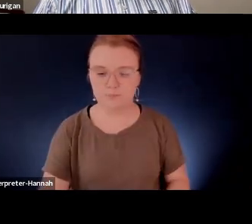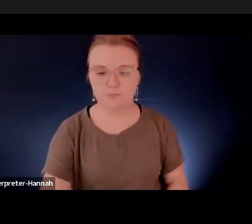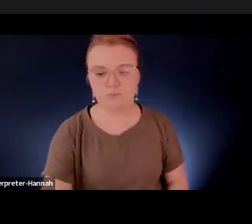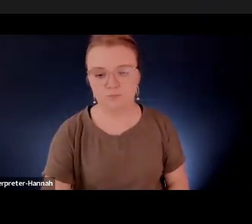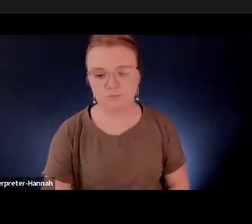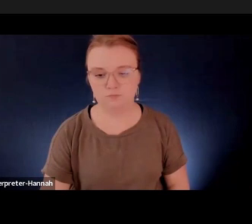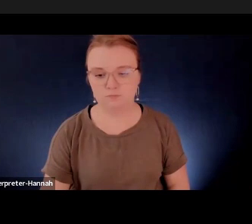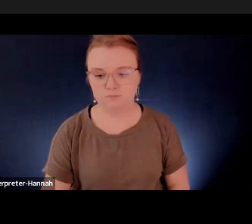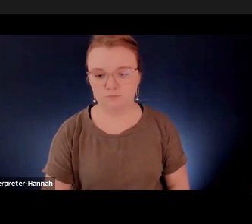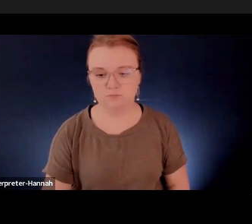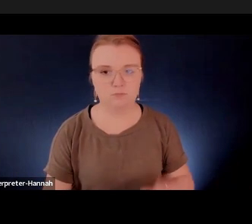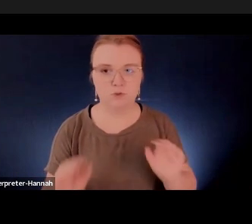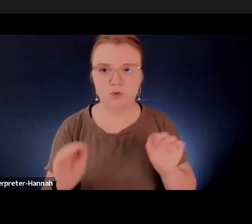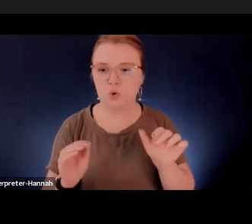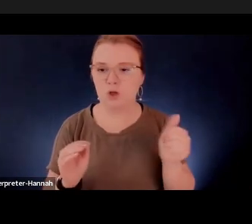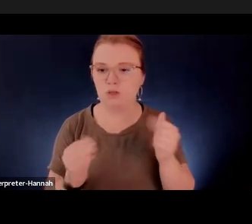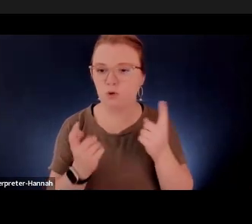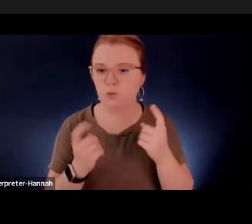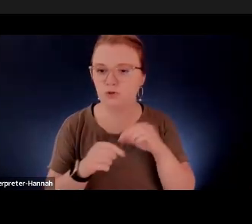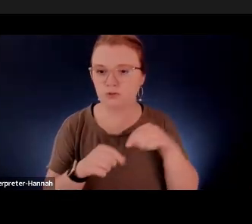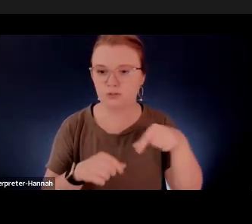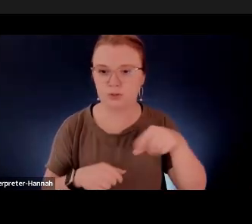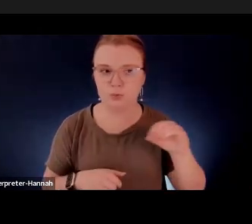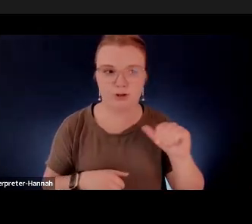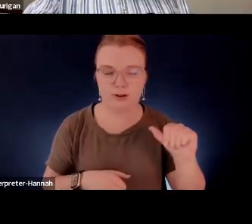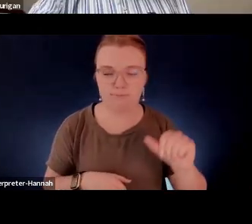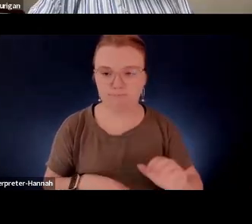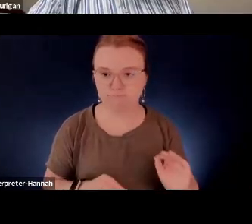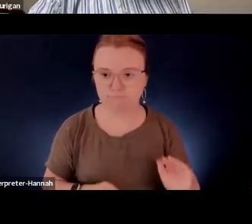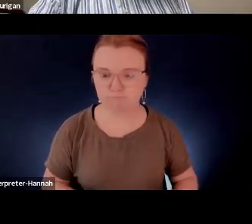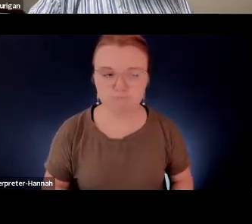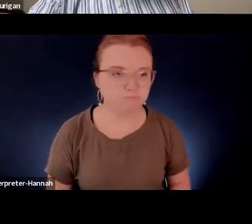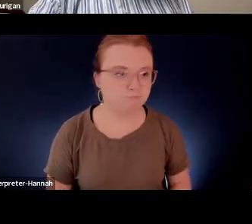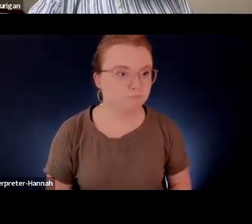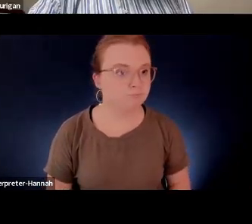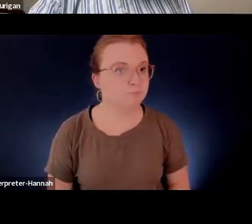We don't have any other questions in the Q&A. Okay. But we have